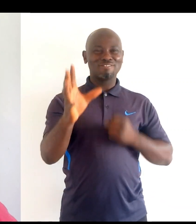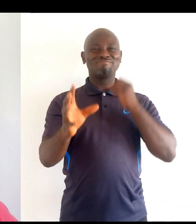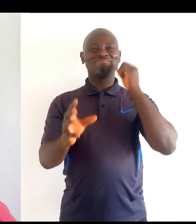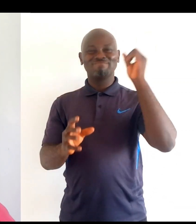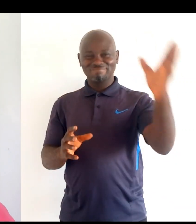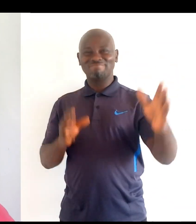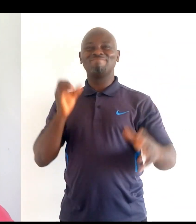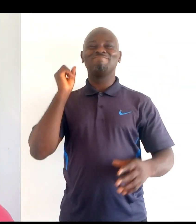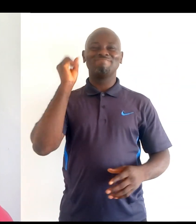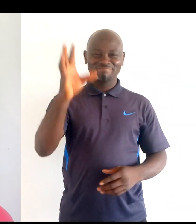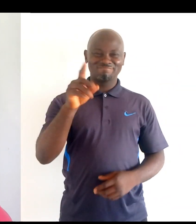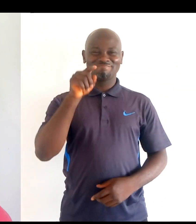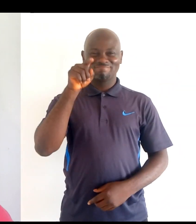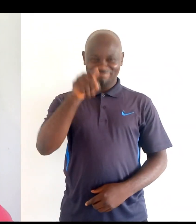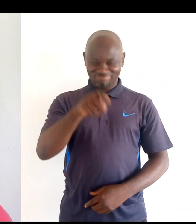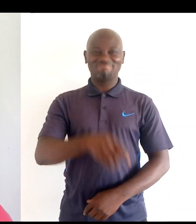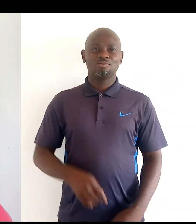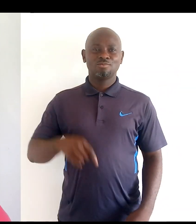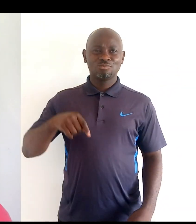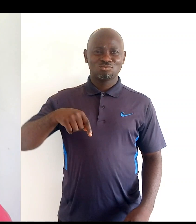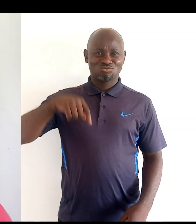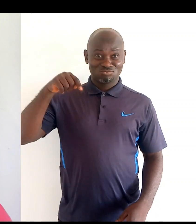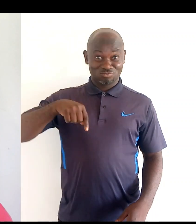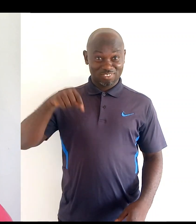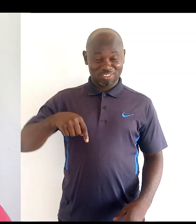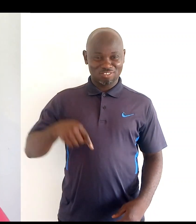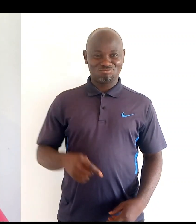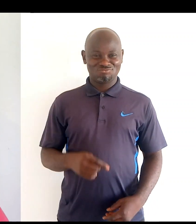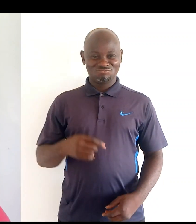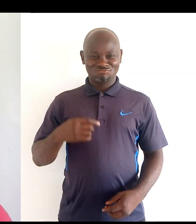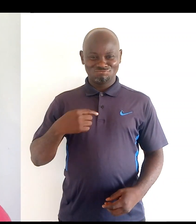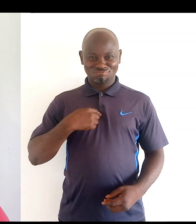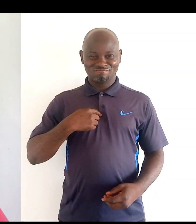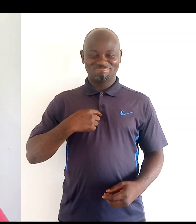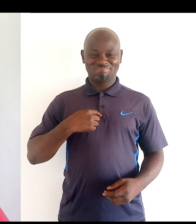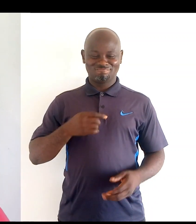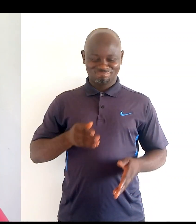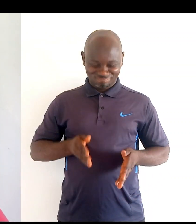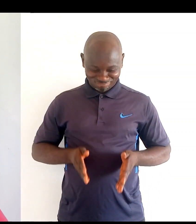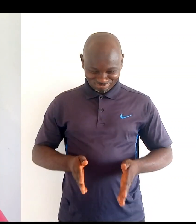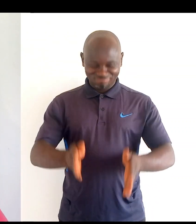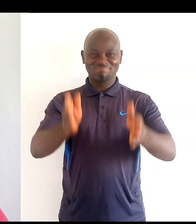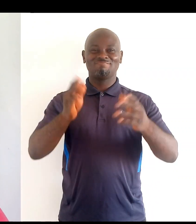In case you do not know Africa as a continent itself is linguistically diverse. We have over